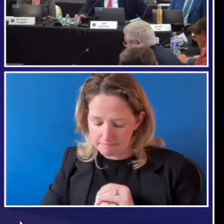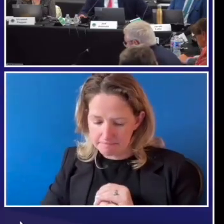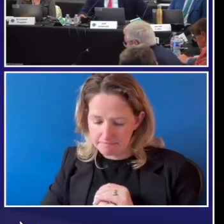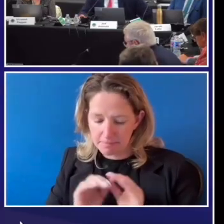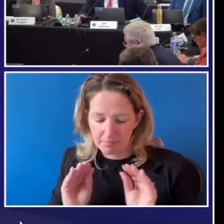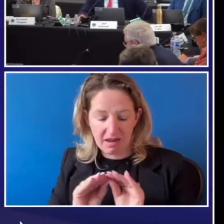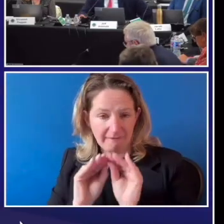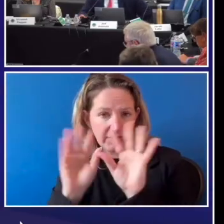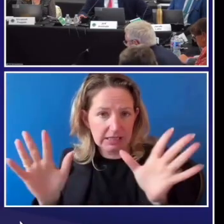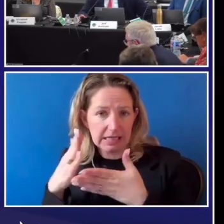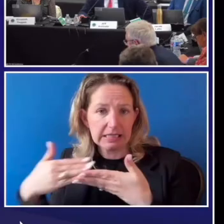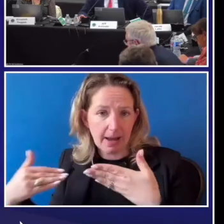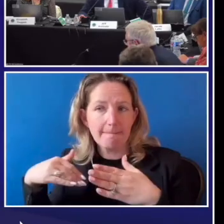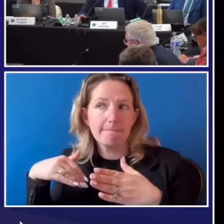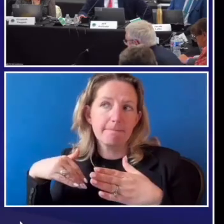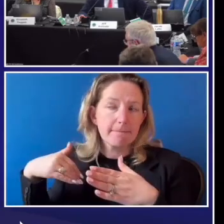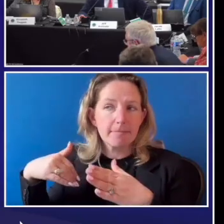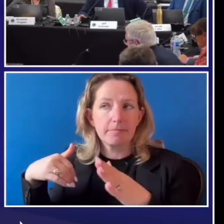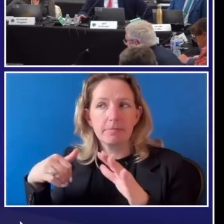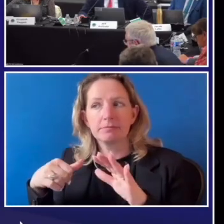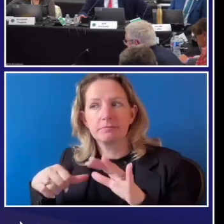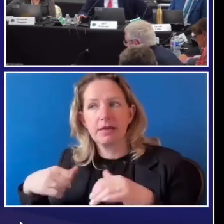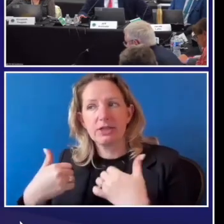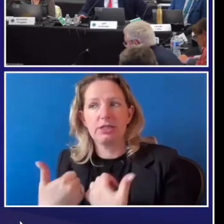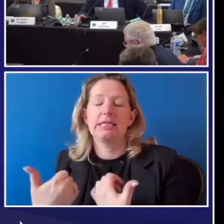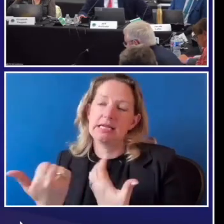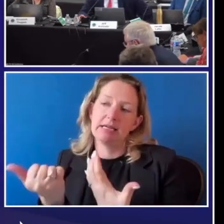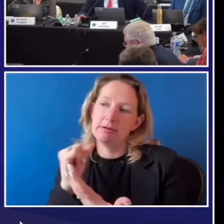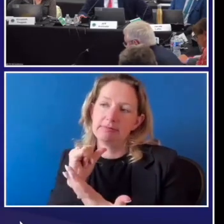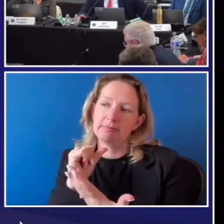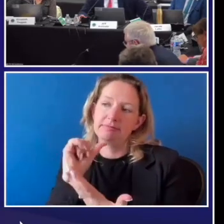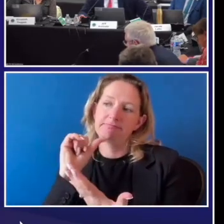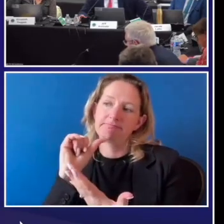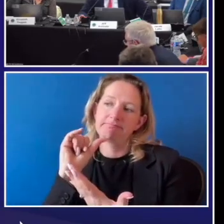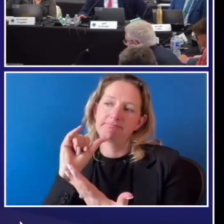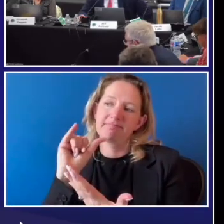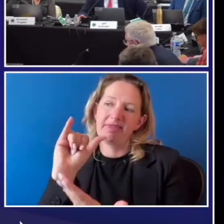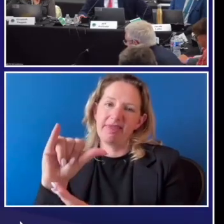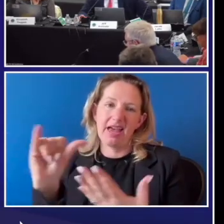where there isn't a, you know, what's intended, the, the link that's intended, um, by the HEA.